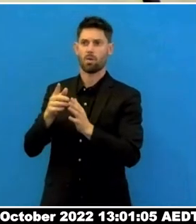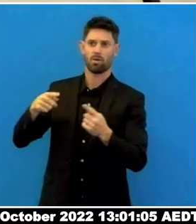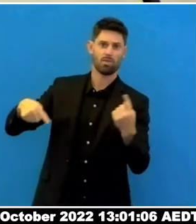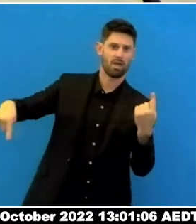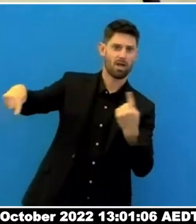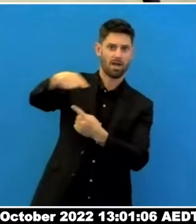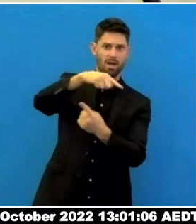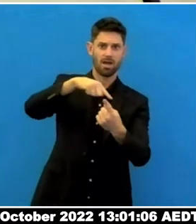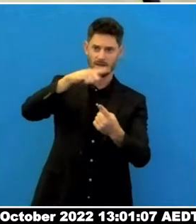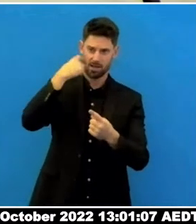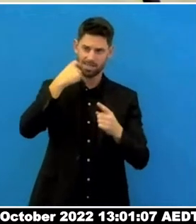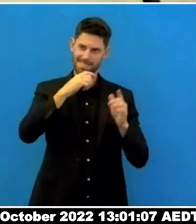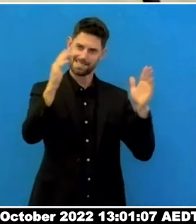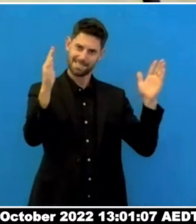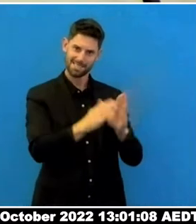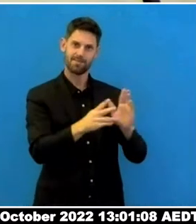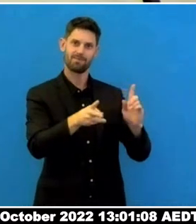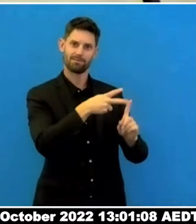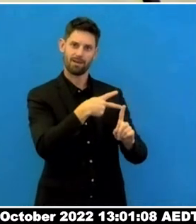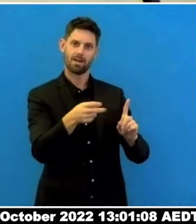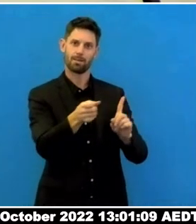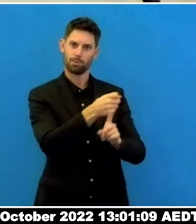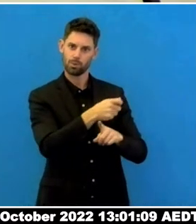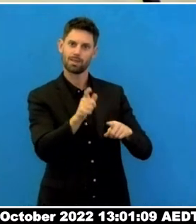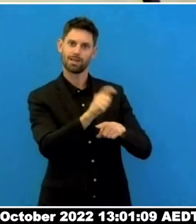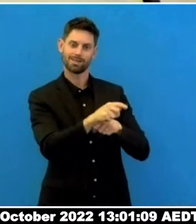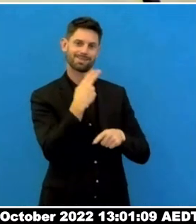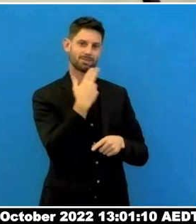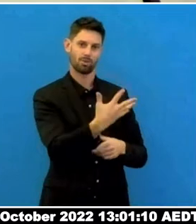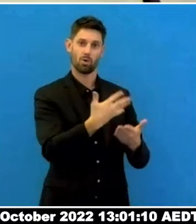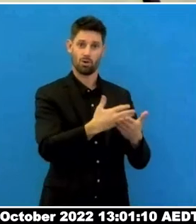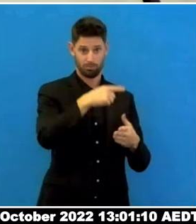from experiencing violence, abuse, neglect and exploitation,